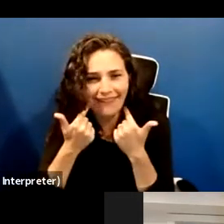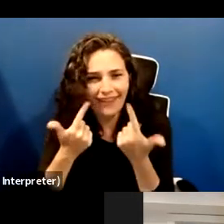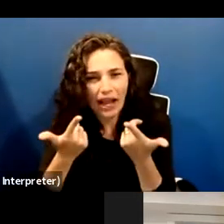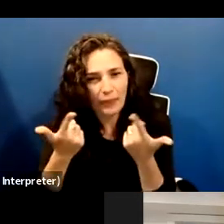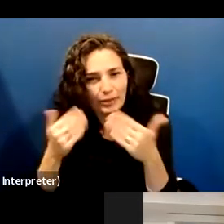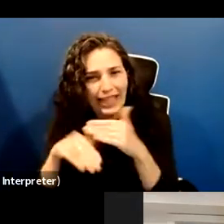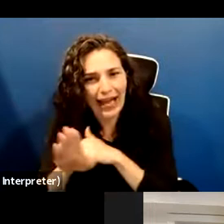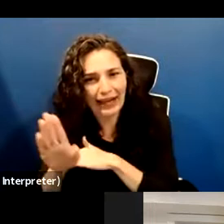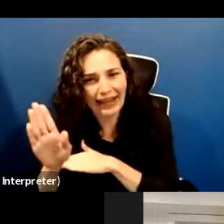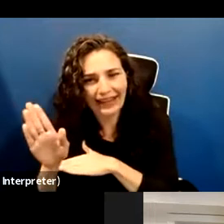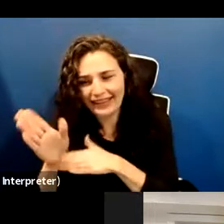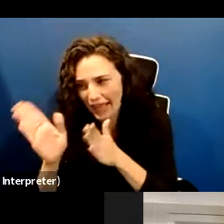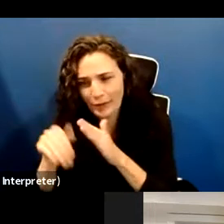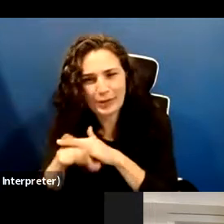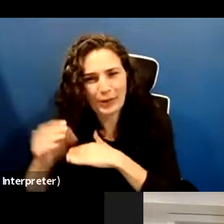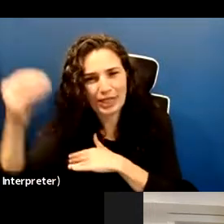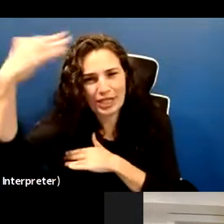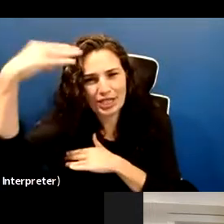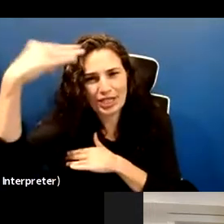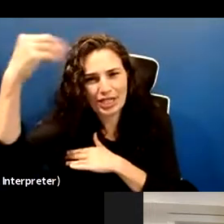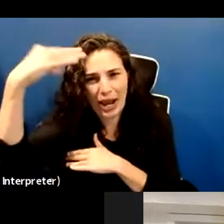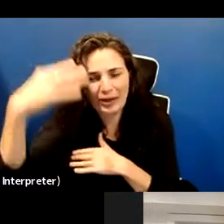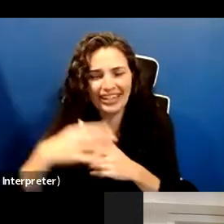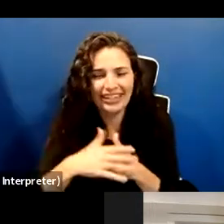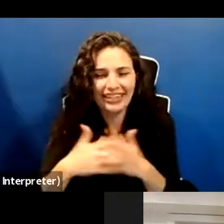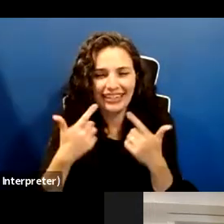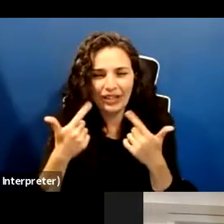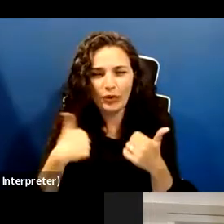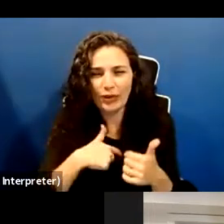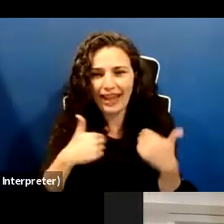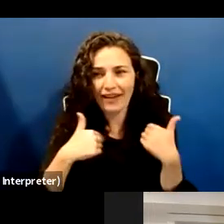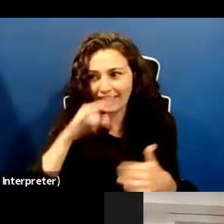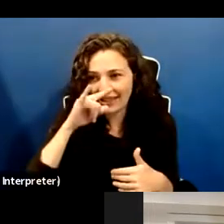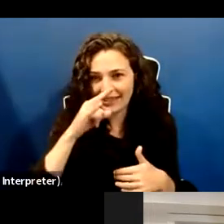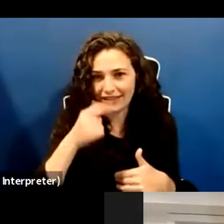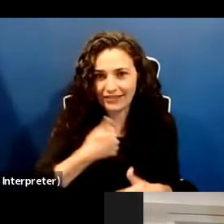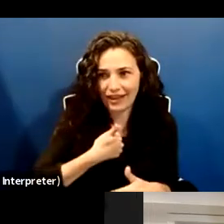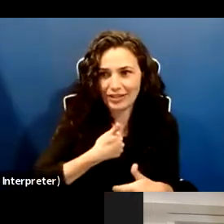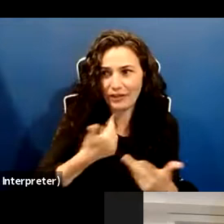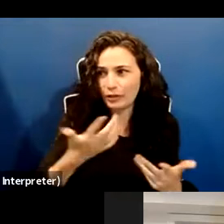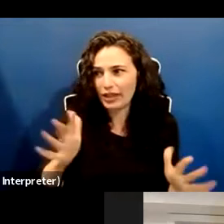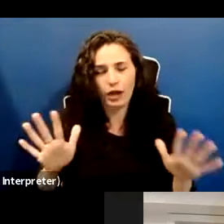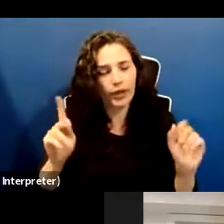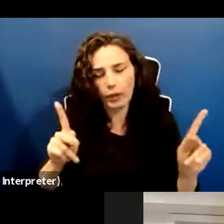So, you know, we also have three kids of our own, but we just felt it's like a calling you know, and we really identified with them.